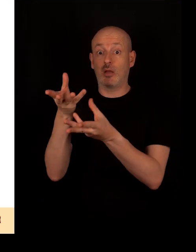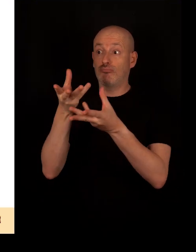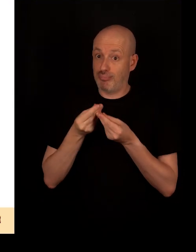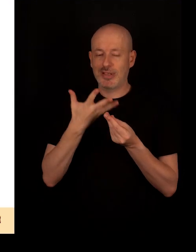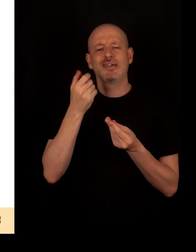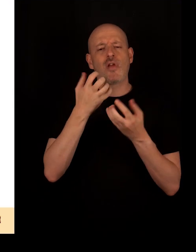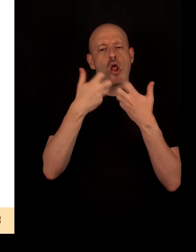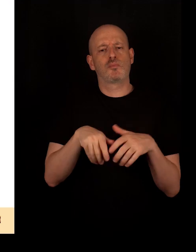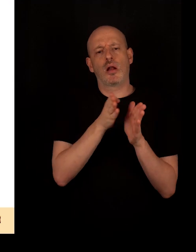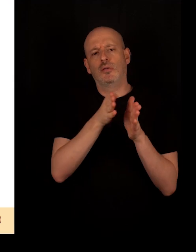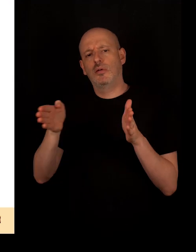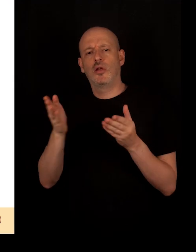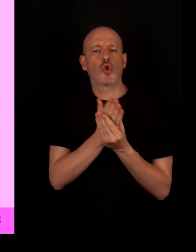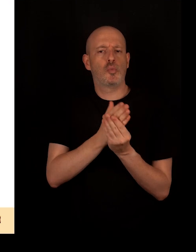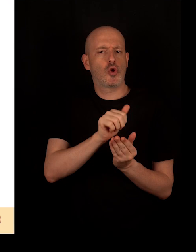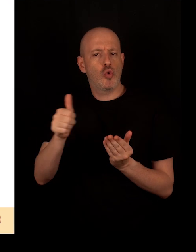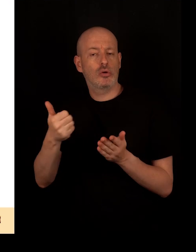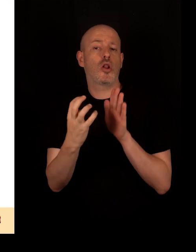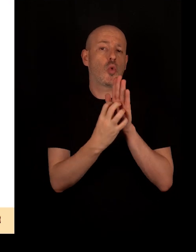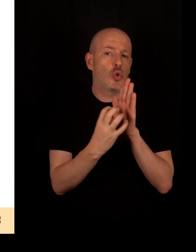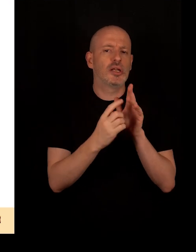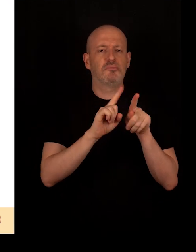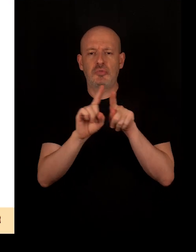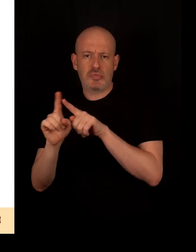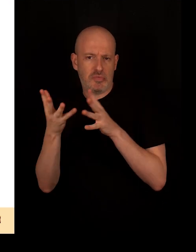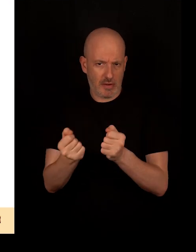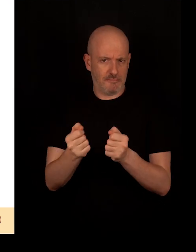automatically there, together with other documents, for instance the logos.